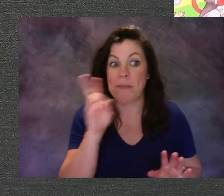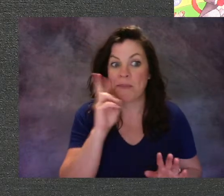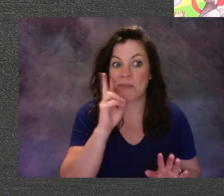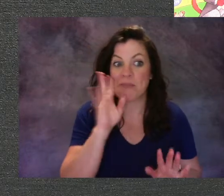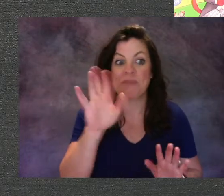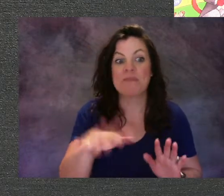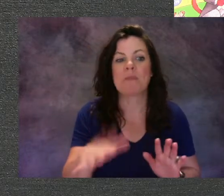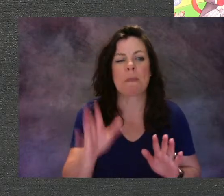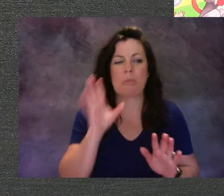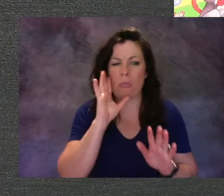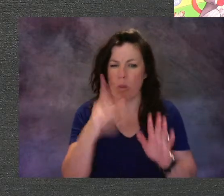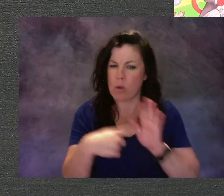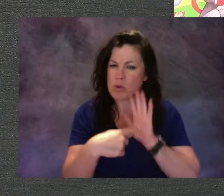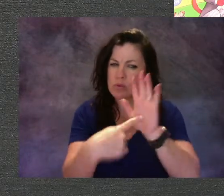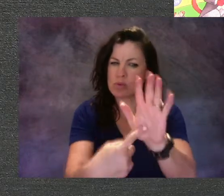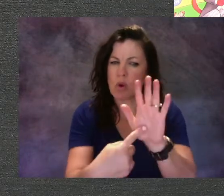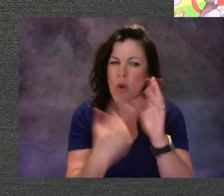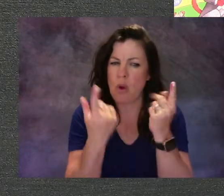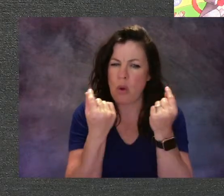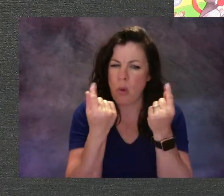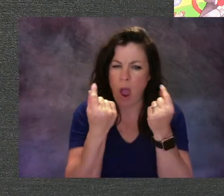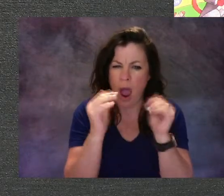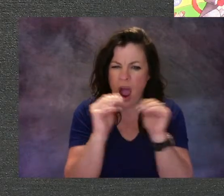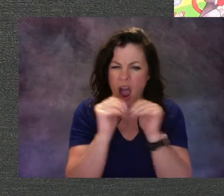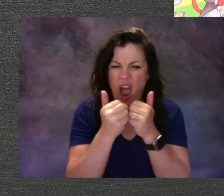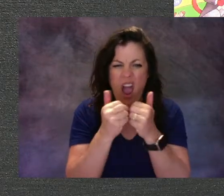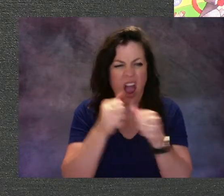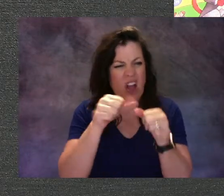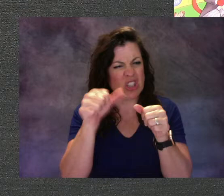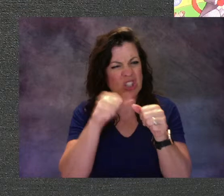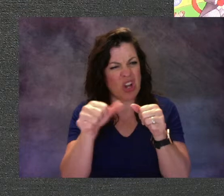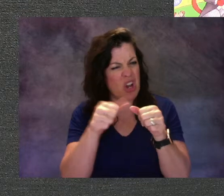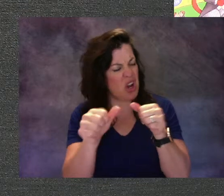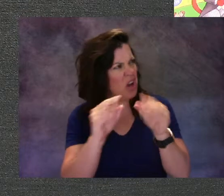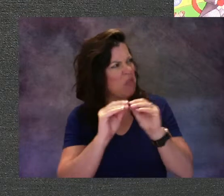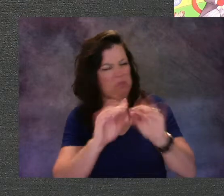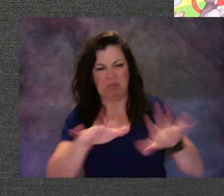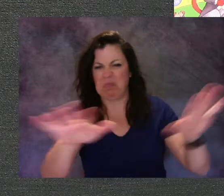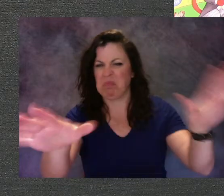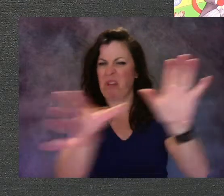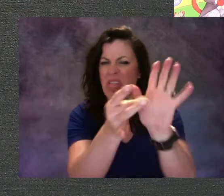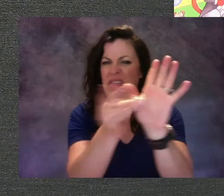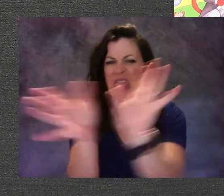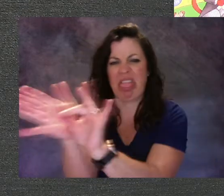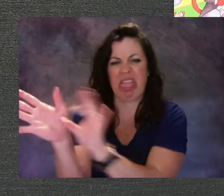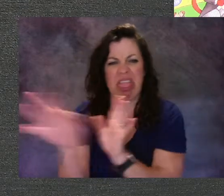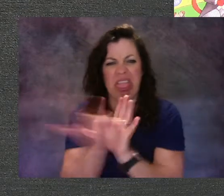how easy it is, to spread germs on our hands. So guess what I'm gonna do?